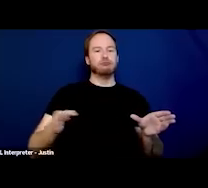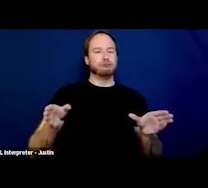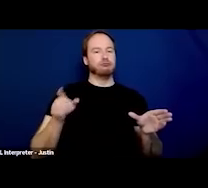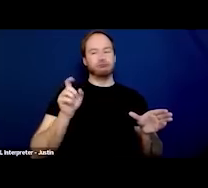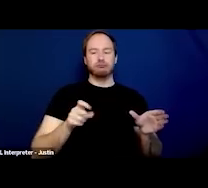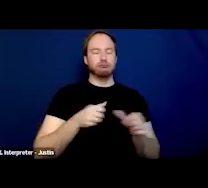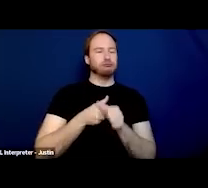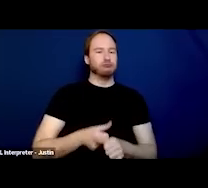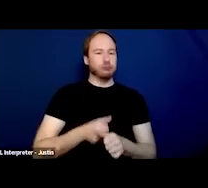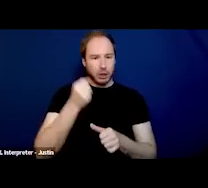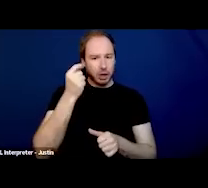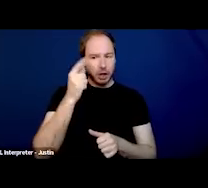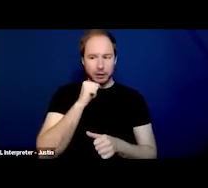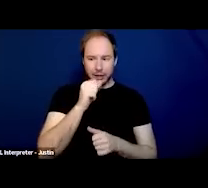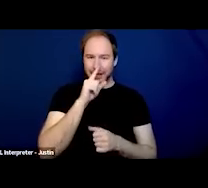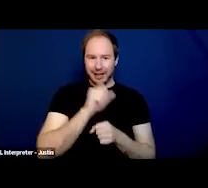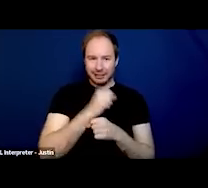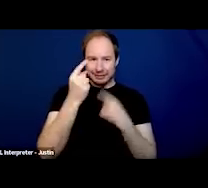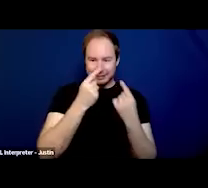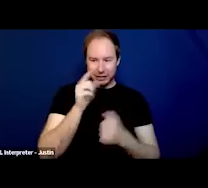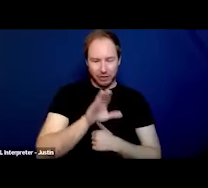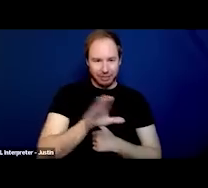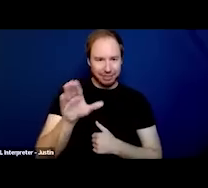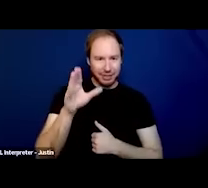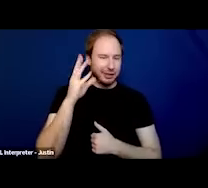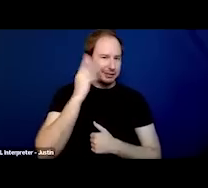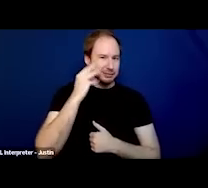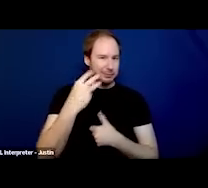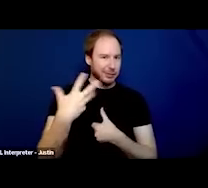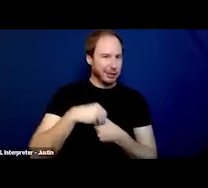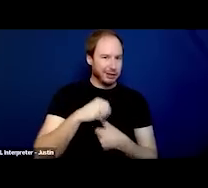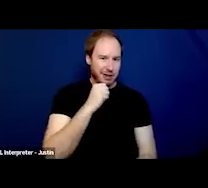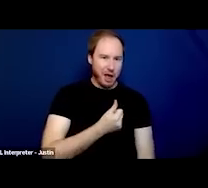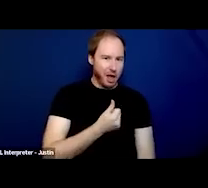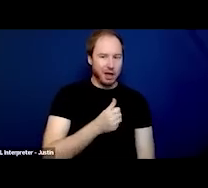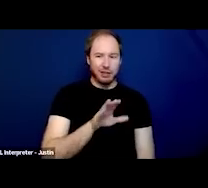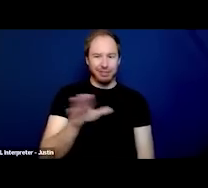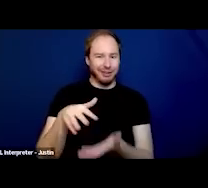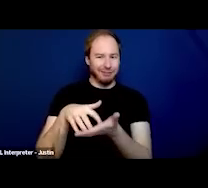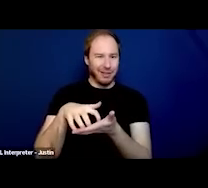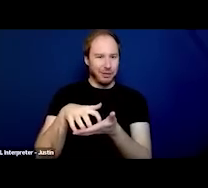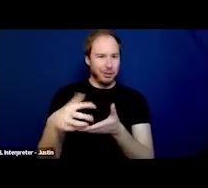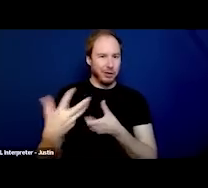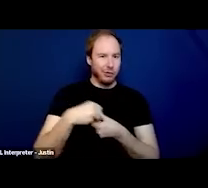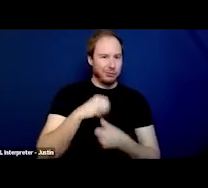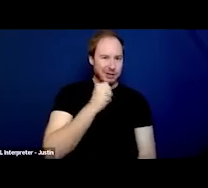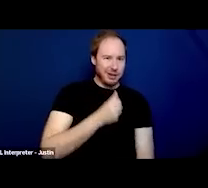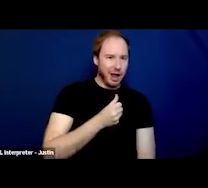but without considering sometimes individuals experiences and their vulnerabilities. So please consider residents' histories